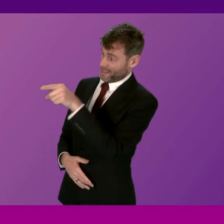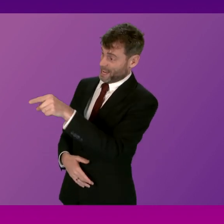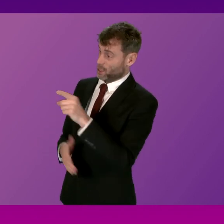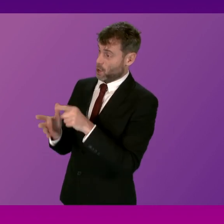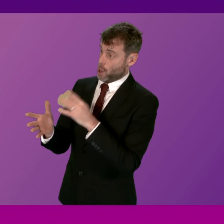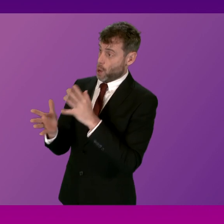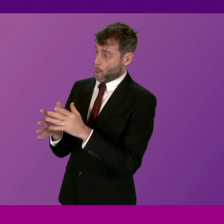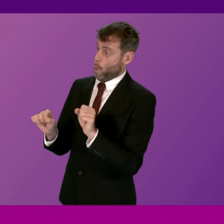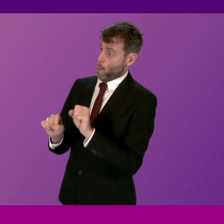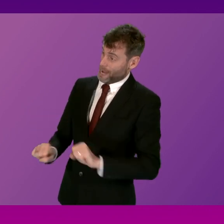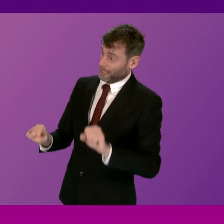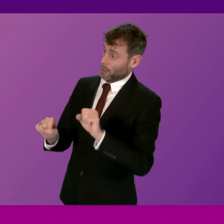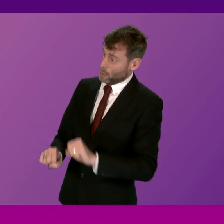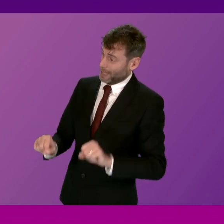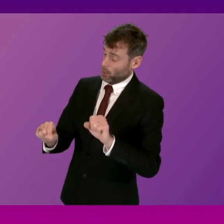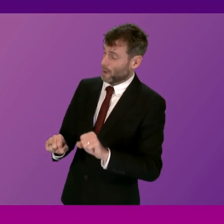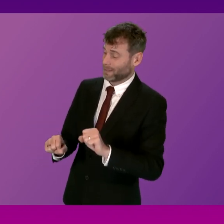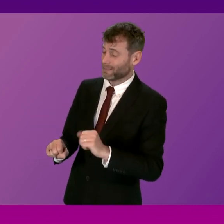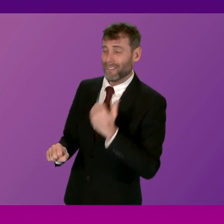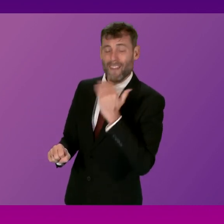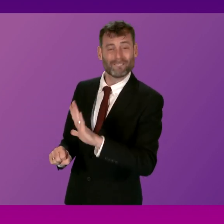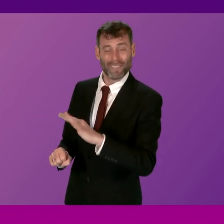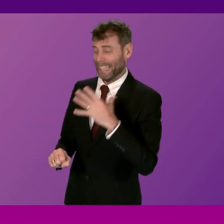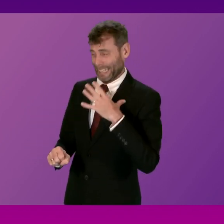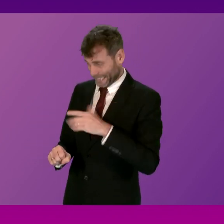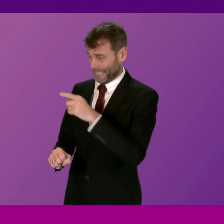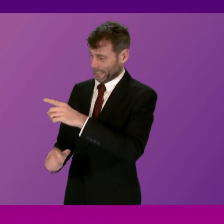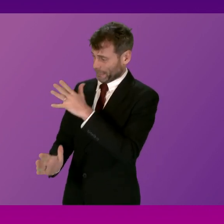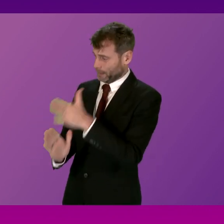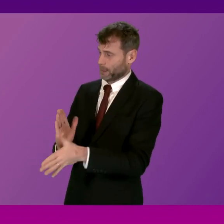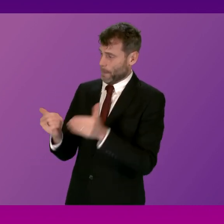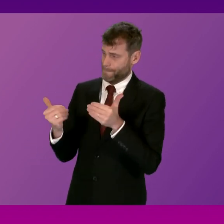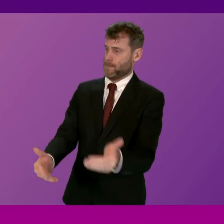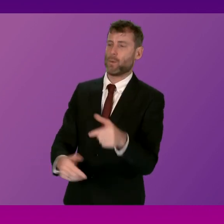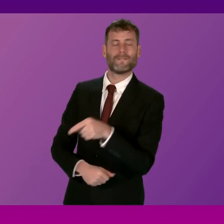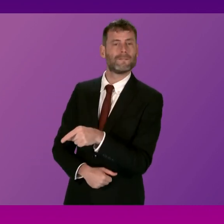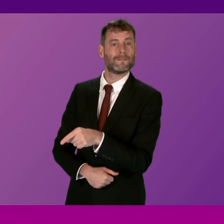They are frustrated by the lack of action from the Government to move that agenda forward.